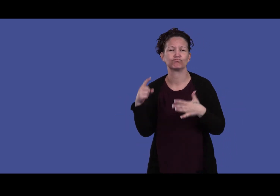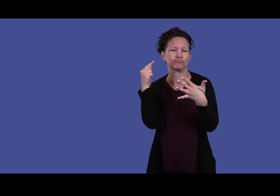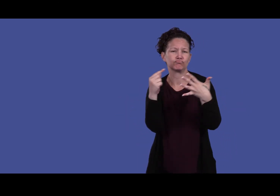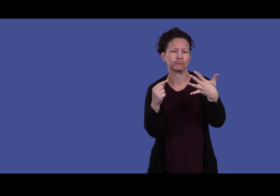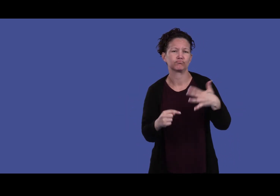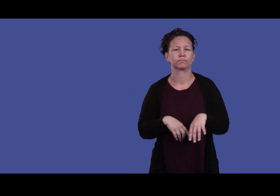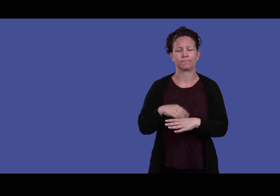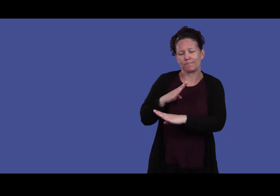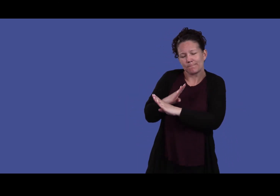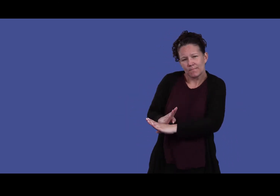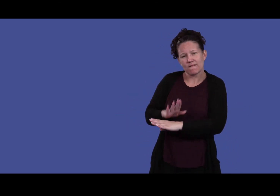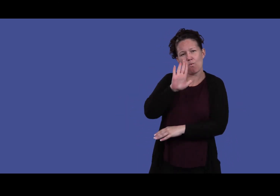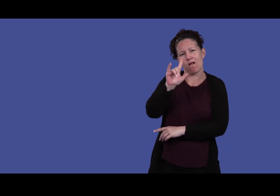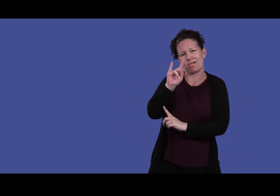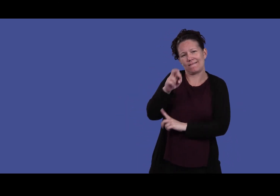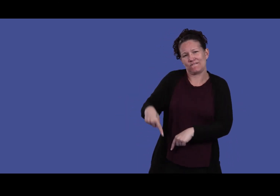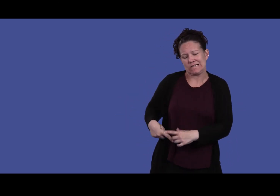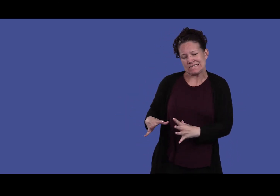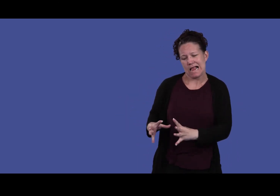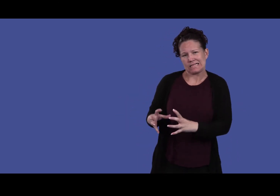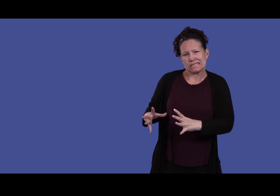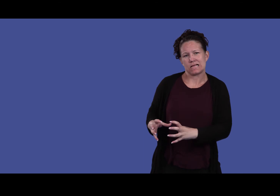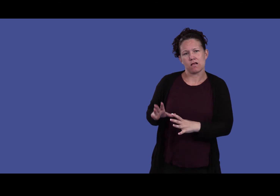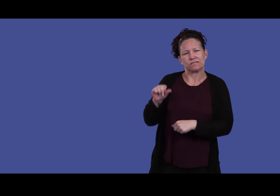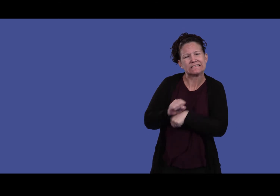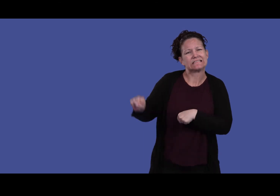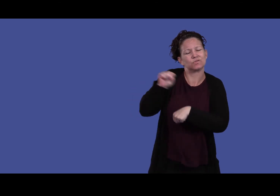to protect your liver and prevent it from being overburdened with toxins.